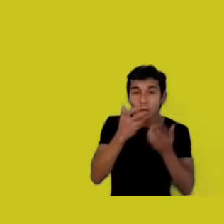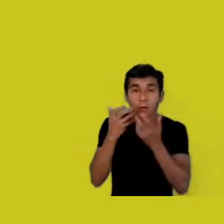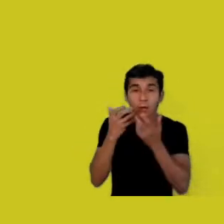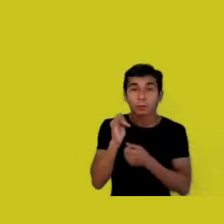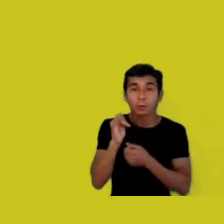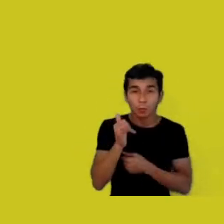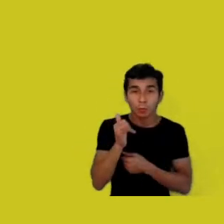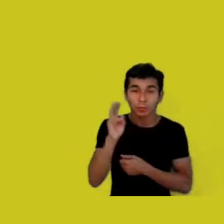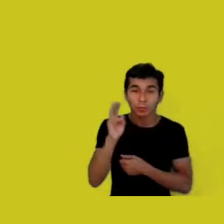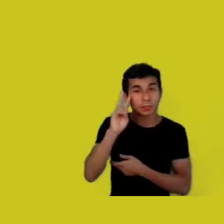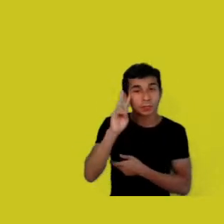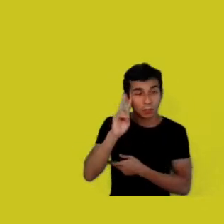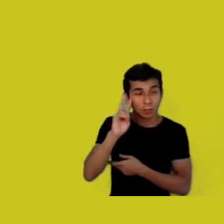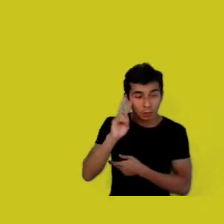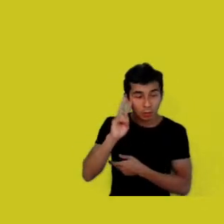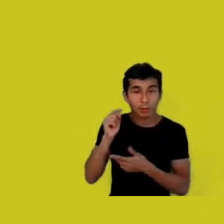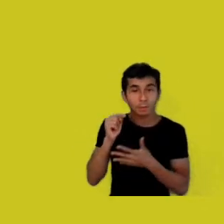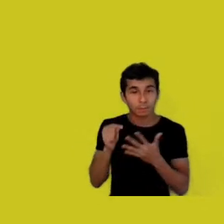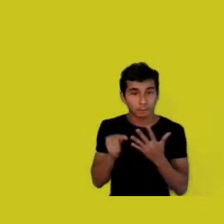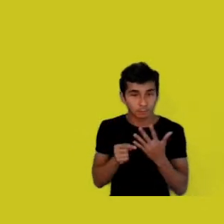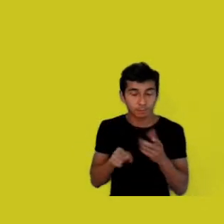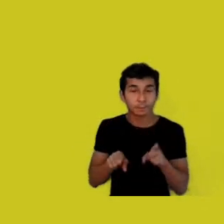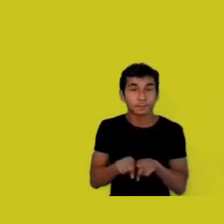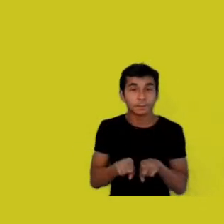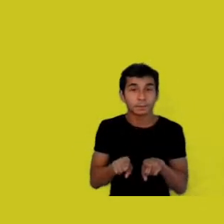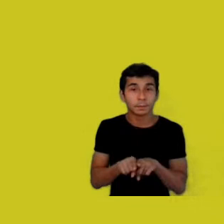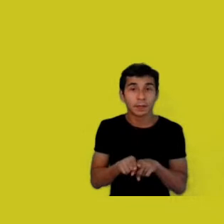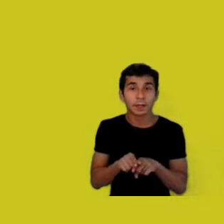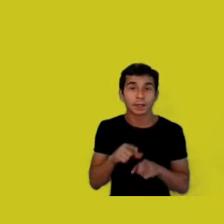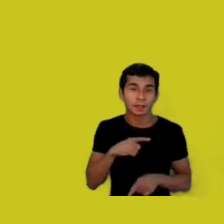They have an entertainment dimension,